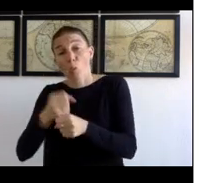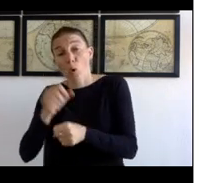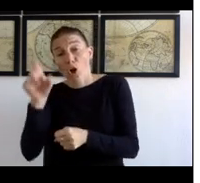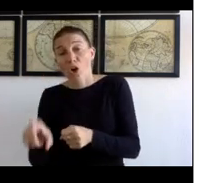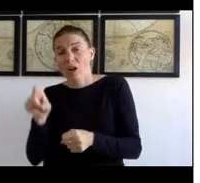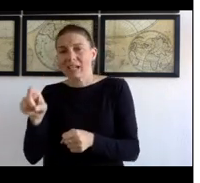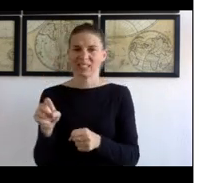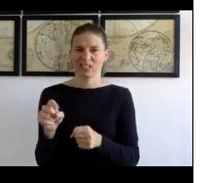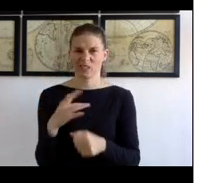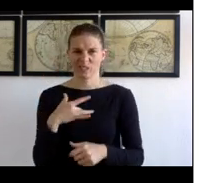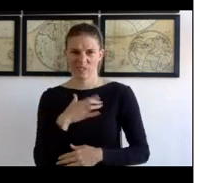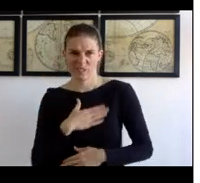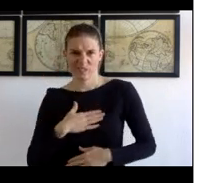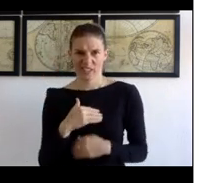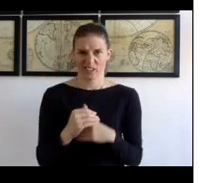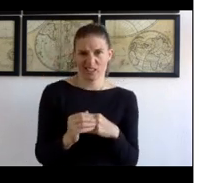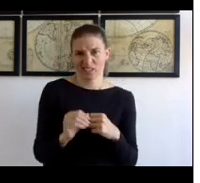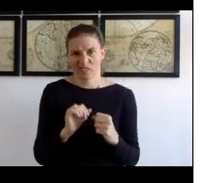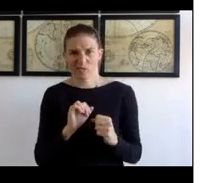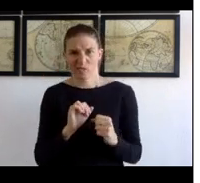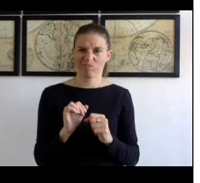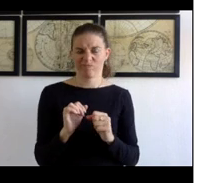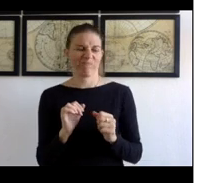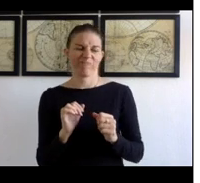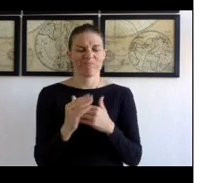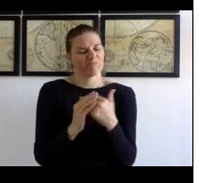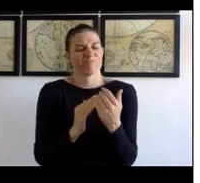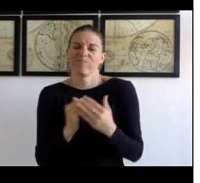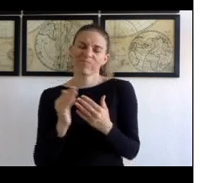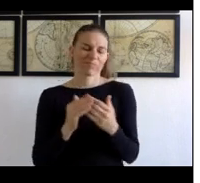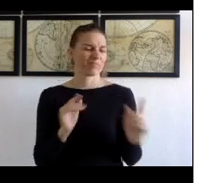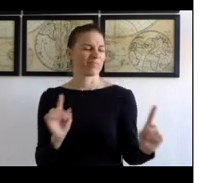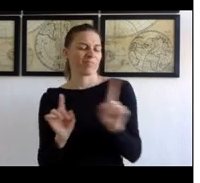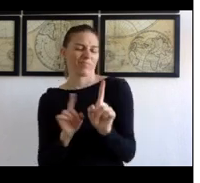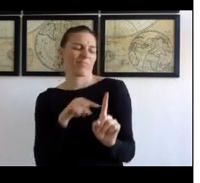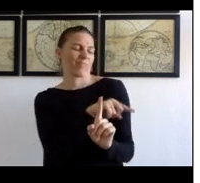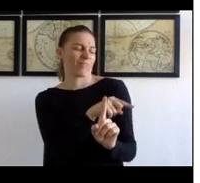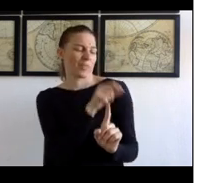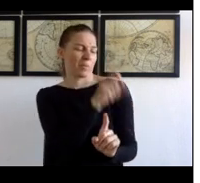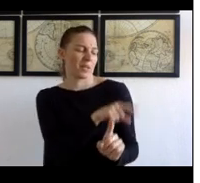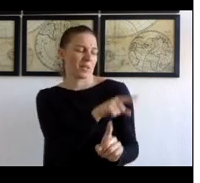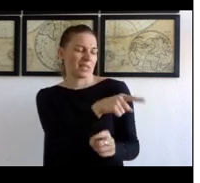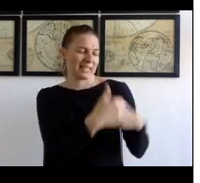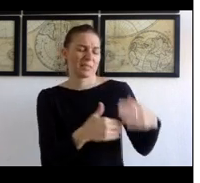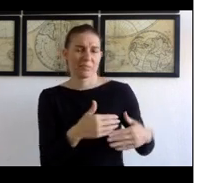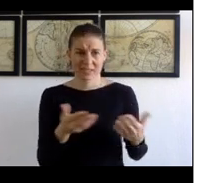which put off many persons with disabilities from seeking a job.